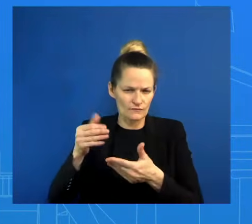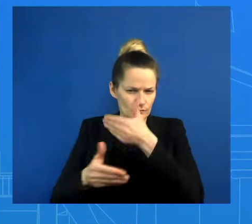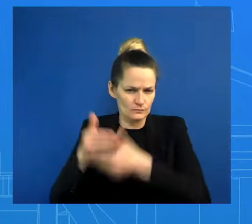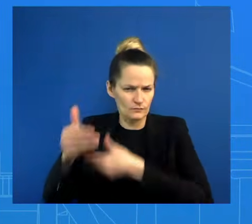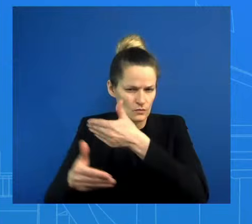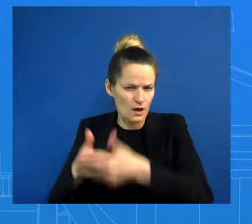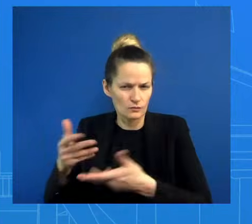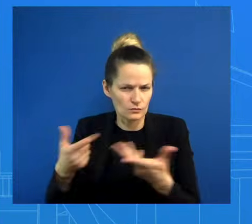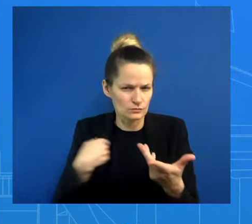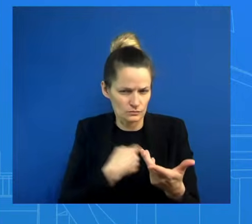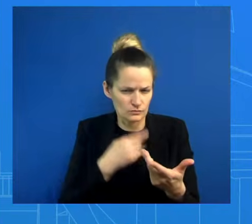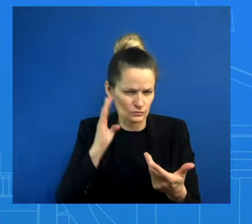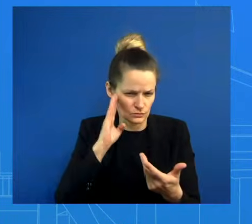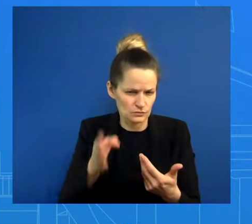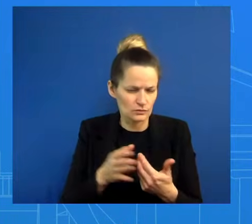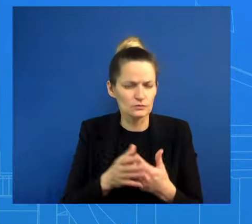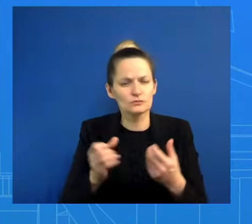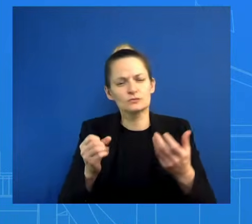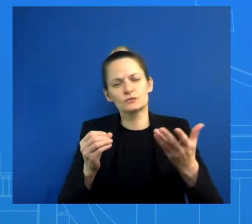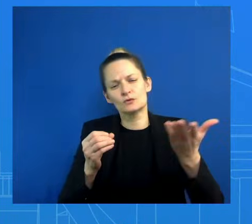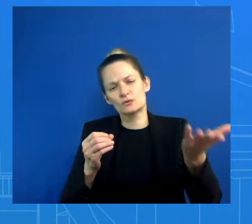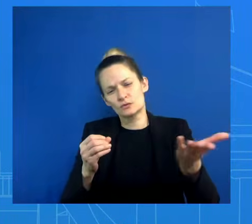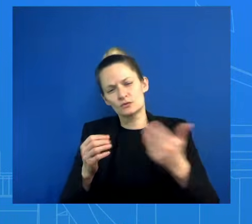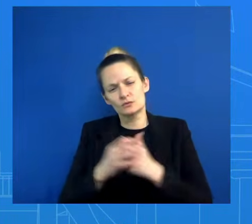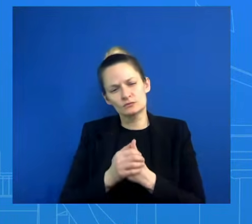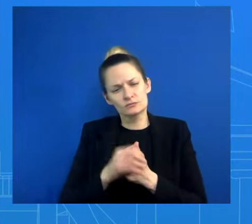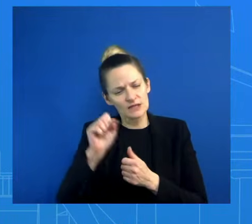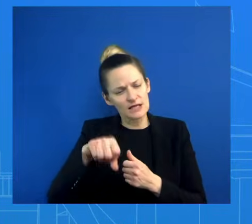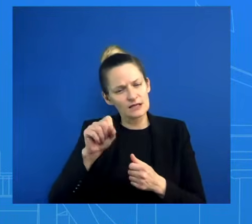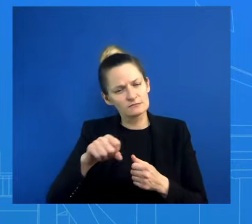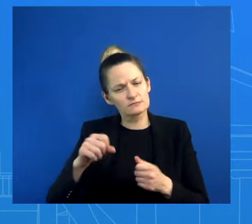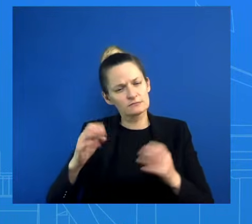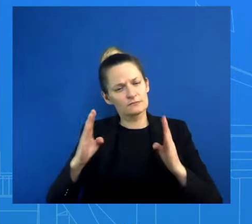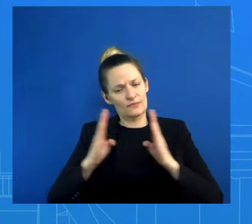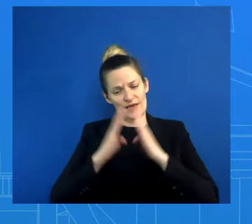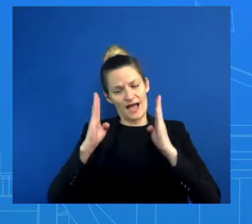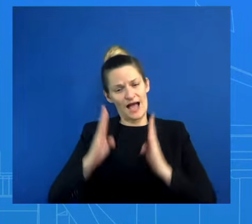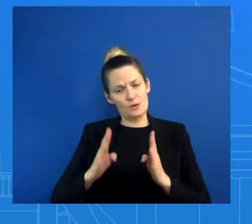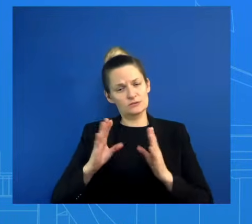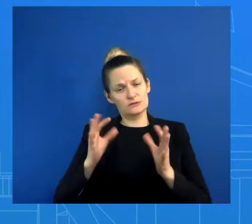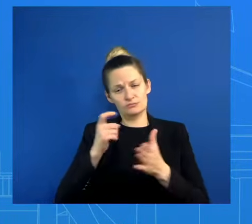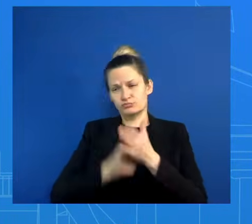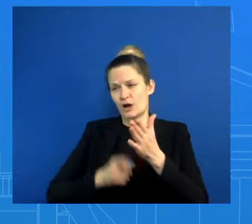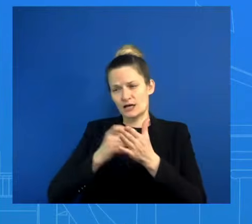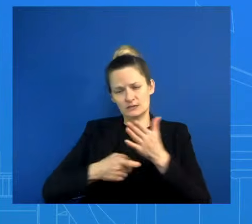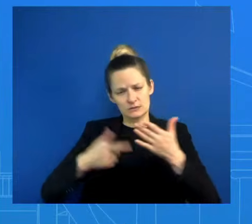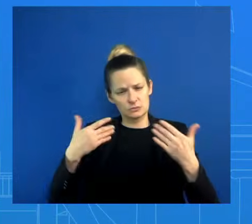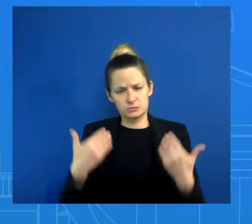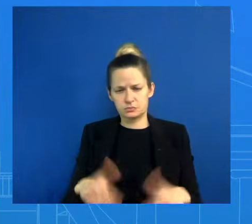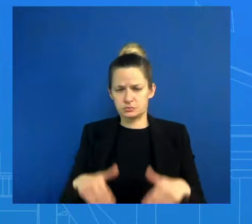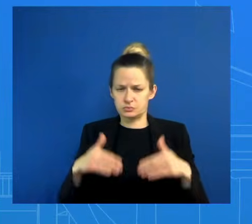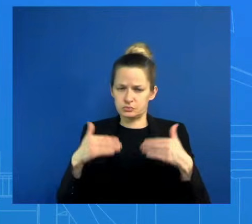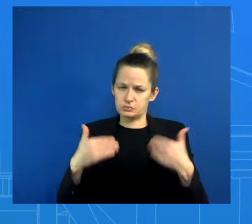again, is one of the things that has a big effect on people's lives and livelihoods. So, this is a priority for this administration.